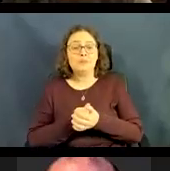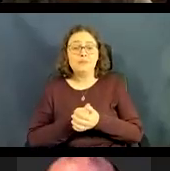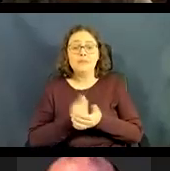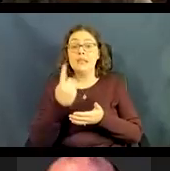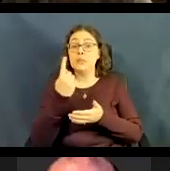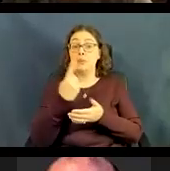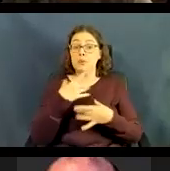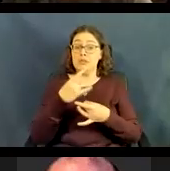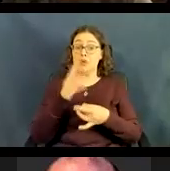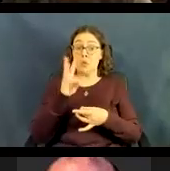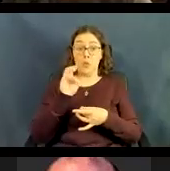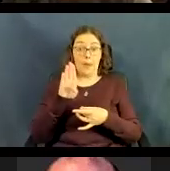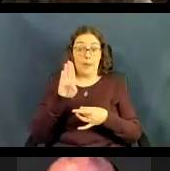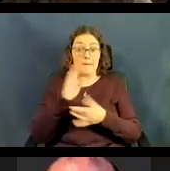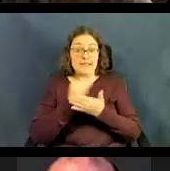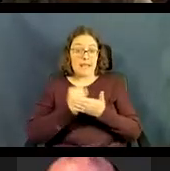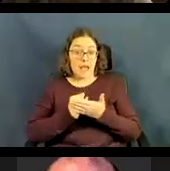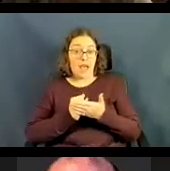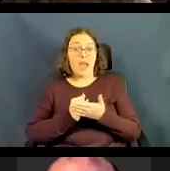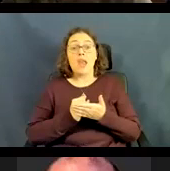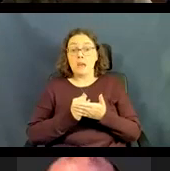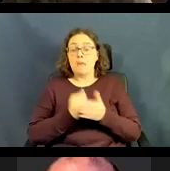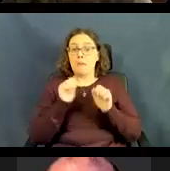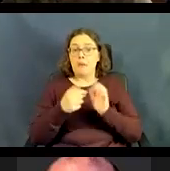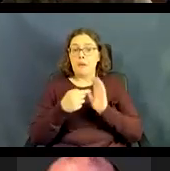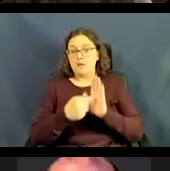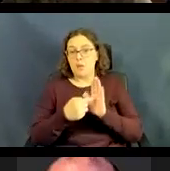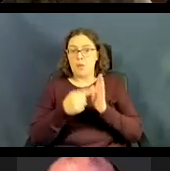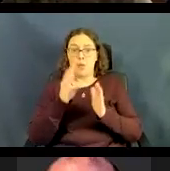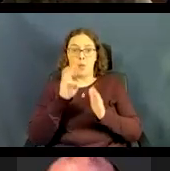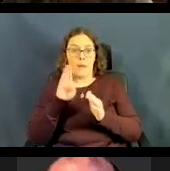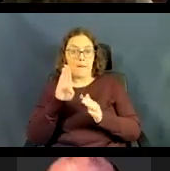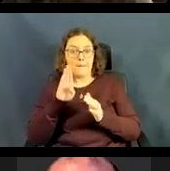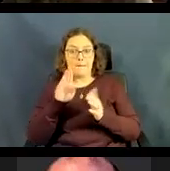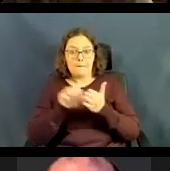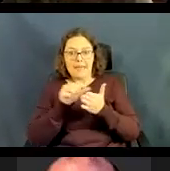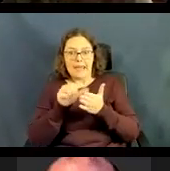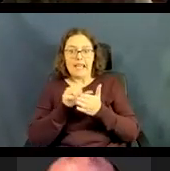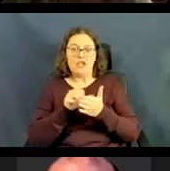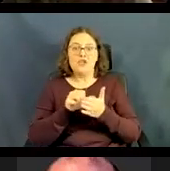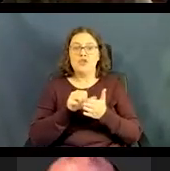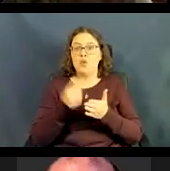And you can use the carrots there. To click to the different pages and sub pages.